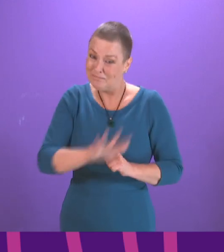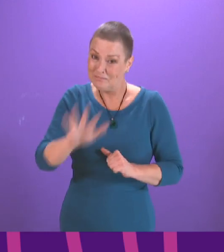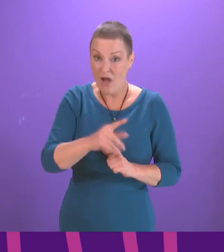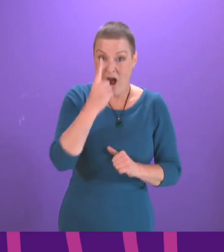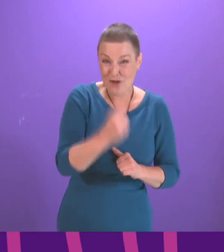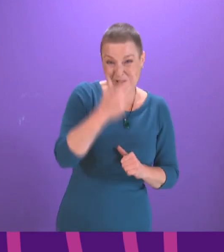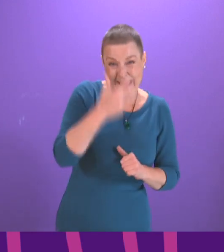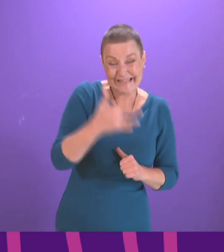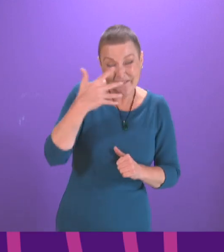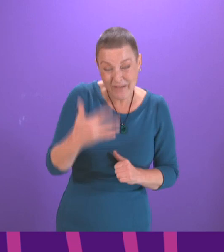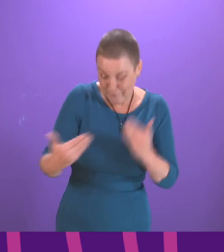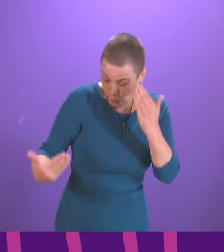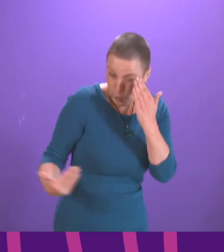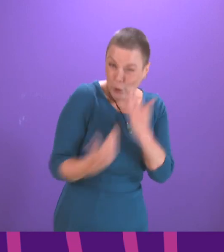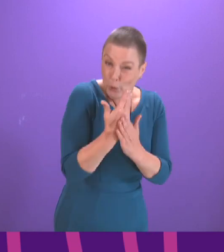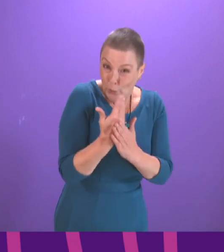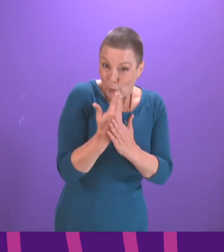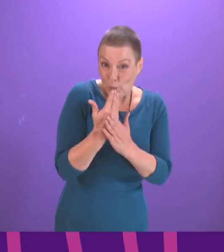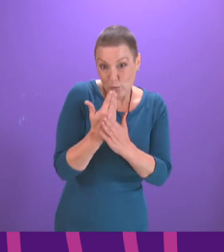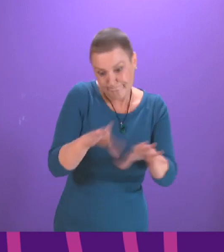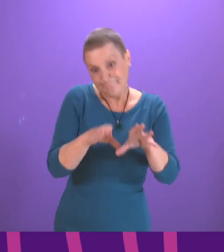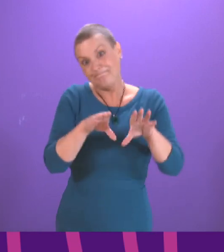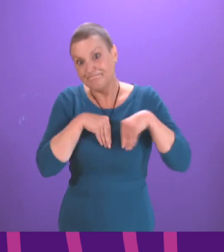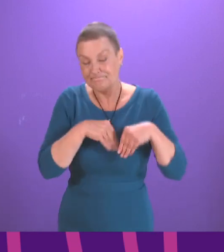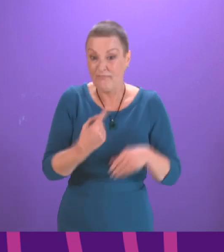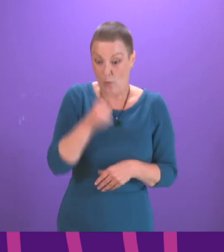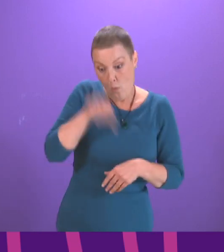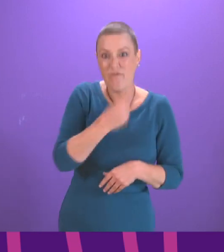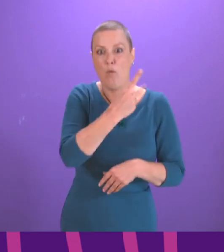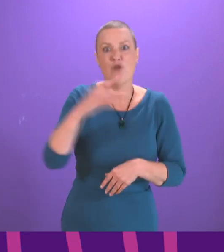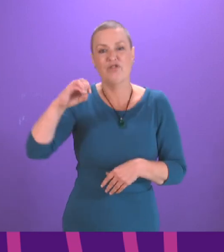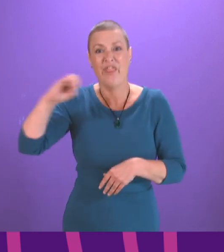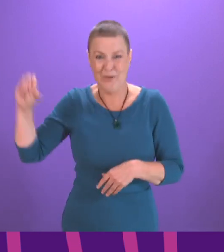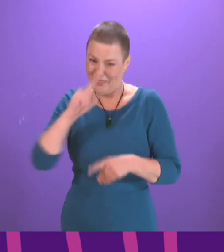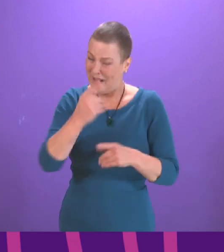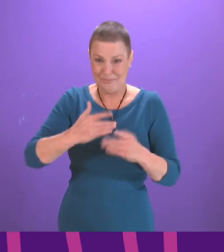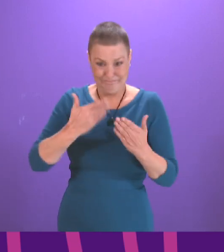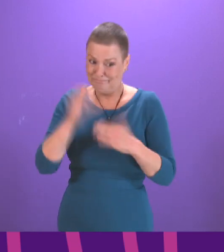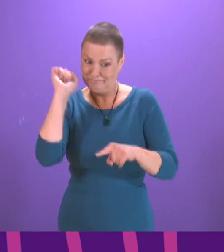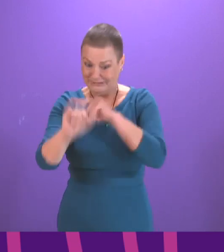185 new cases per 100,000 of the population, which is higher than for several areas already